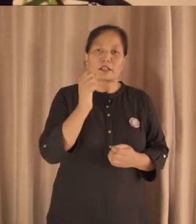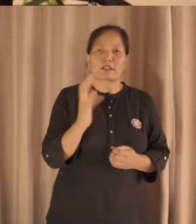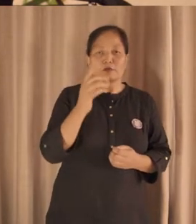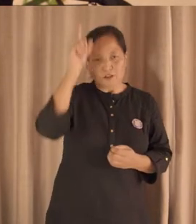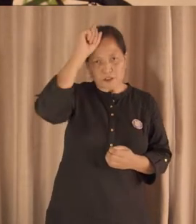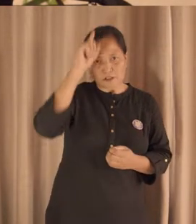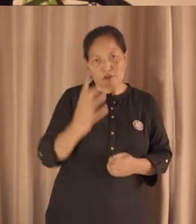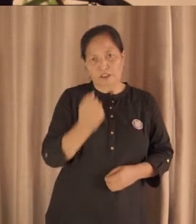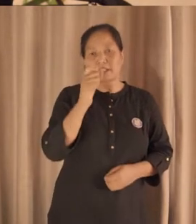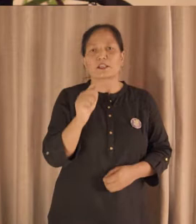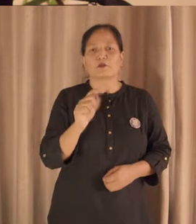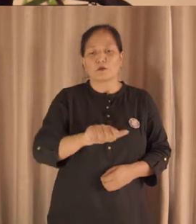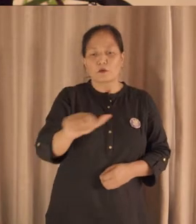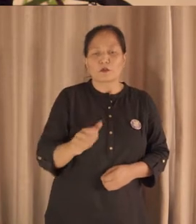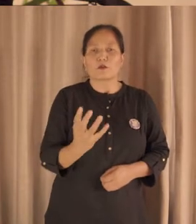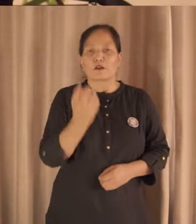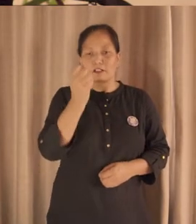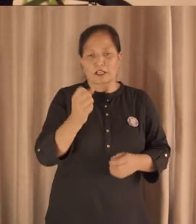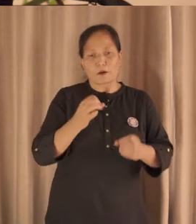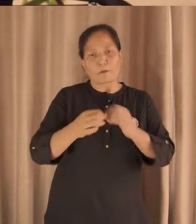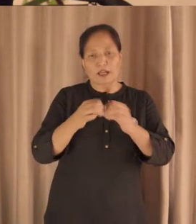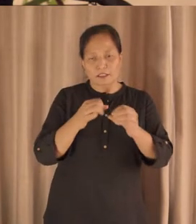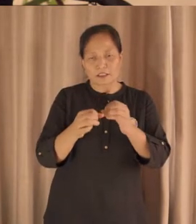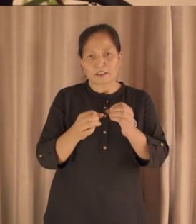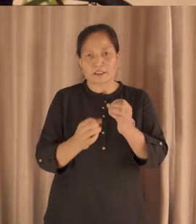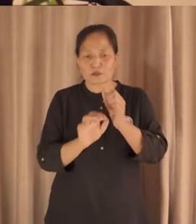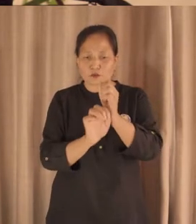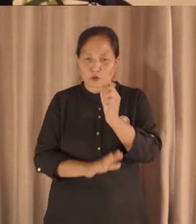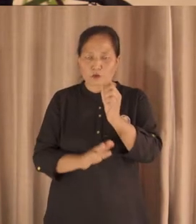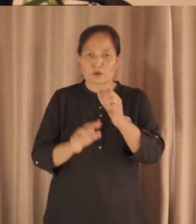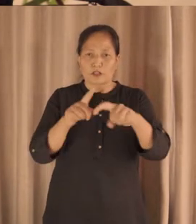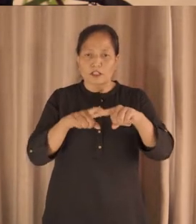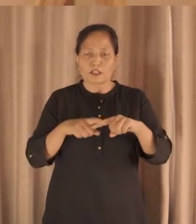westernization G: Yes, we can westernization. We have been influenced so much from these things so as to believe that they are civilized and we